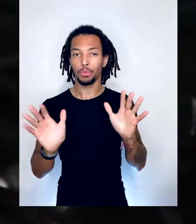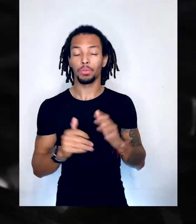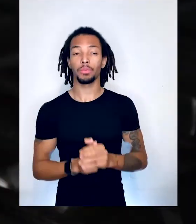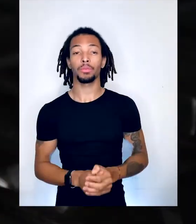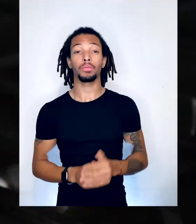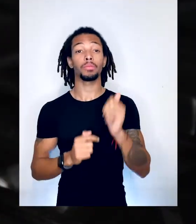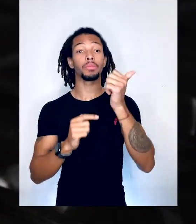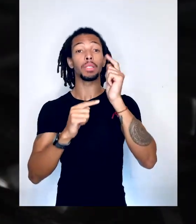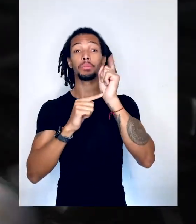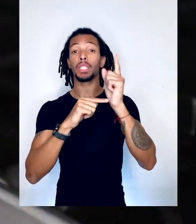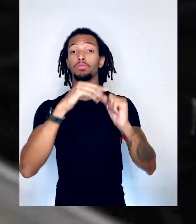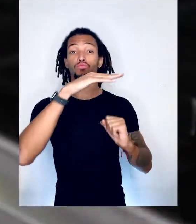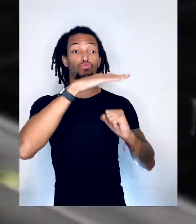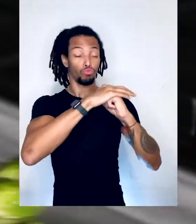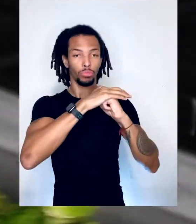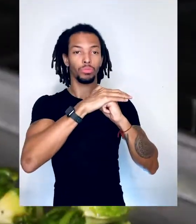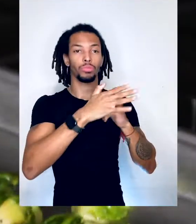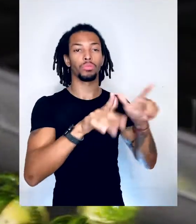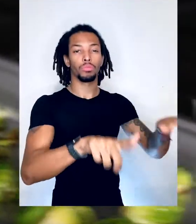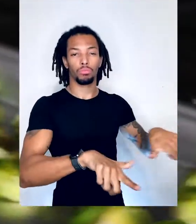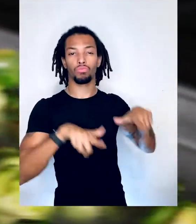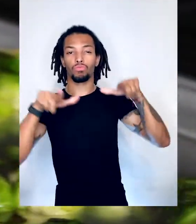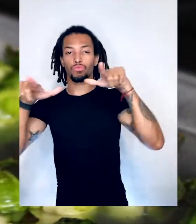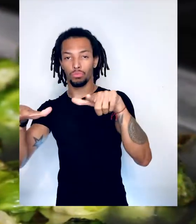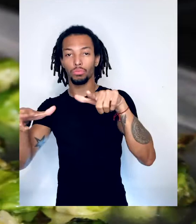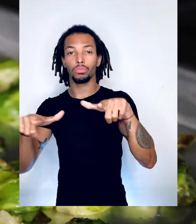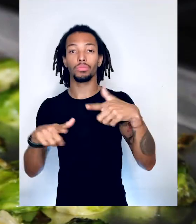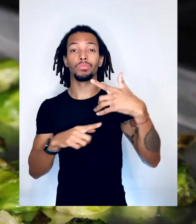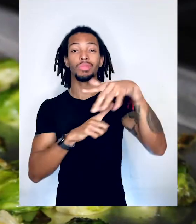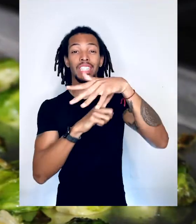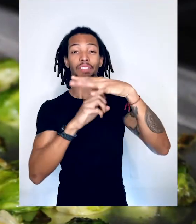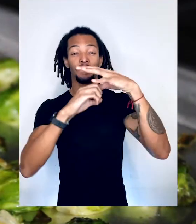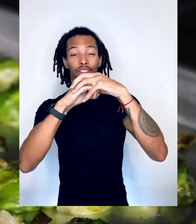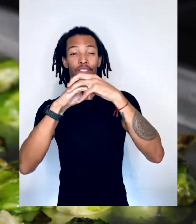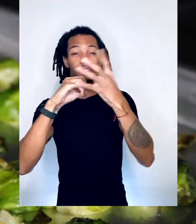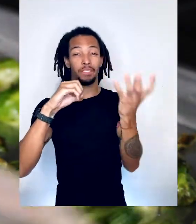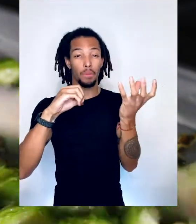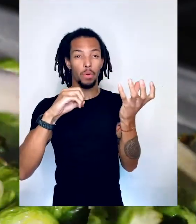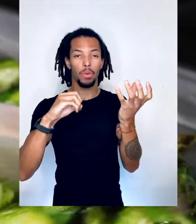At the 10 minute mark, the leaves are going to start to get nice and brown and crispy,